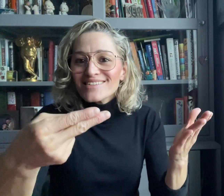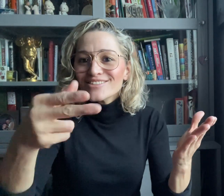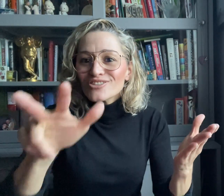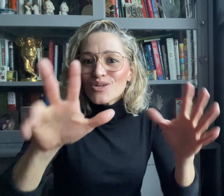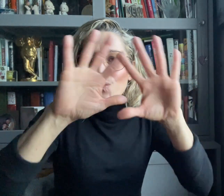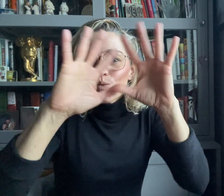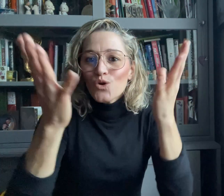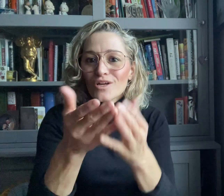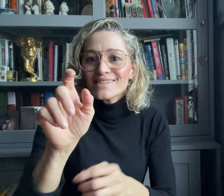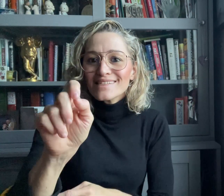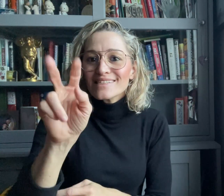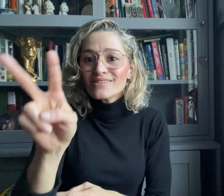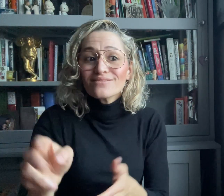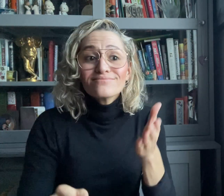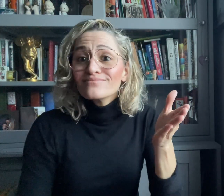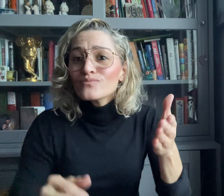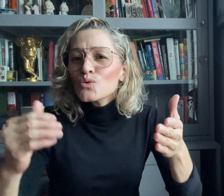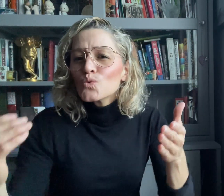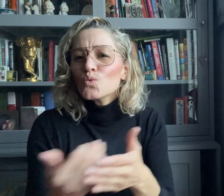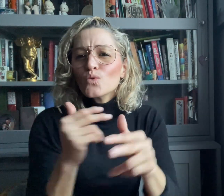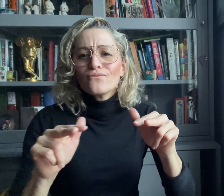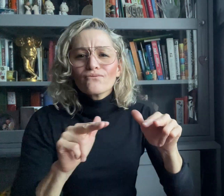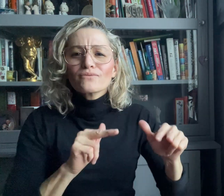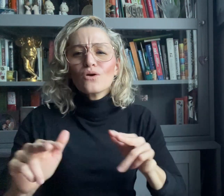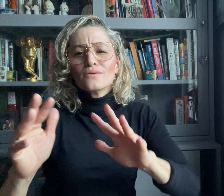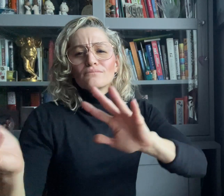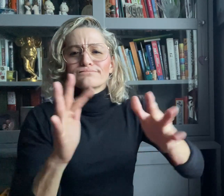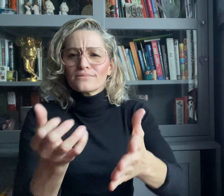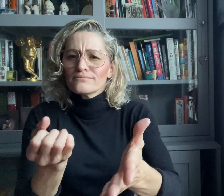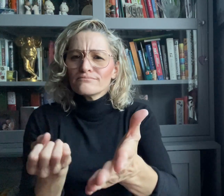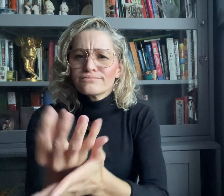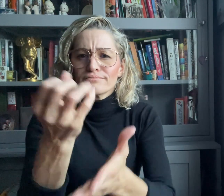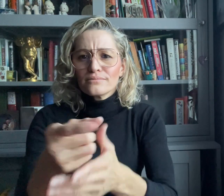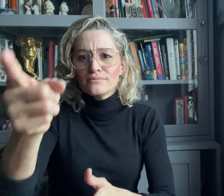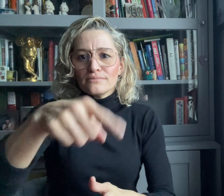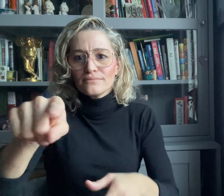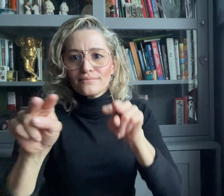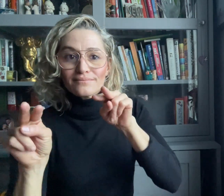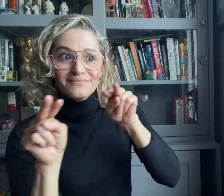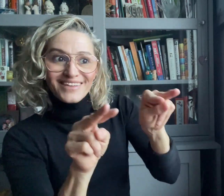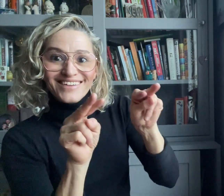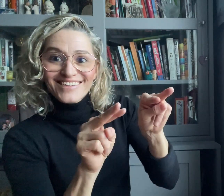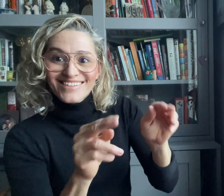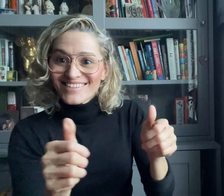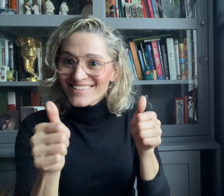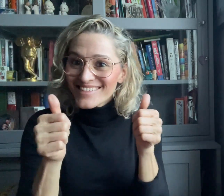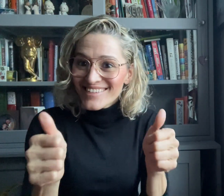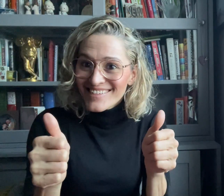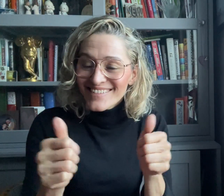H3 World TV to get new video updates!